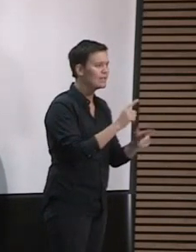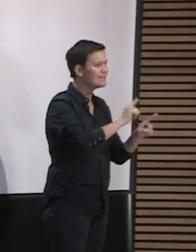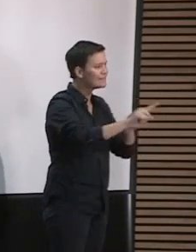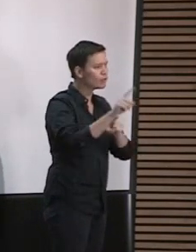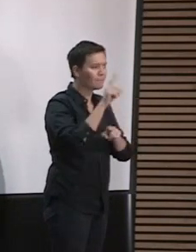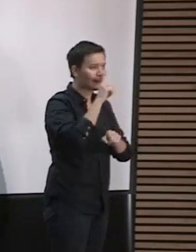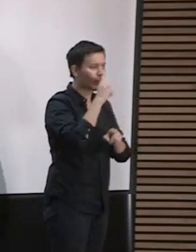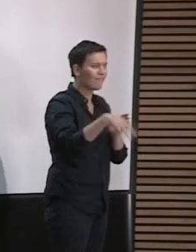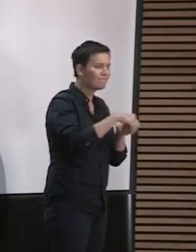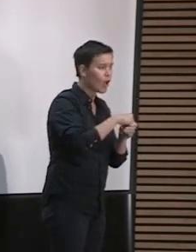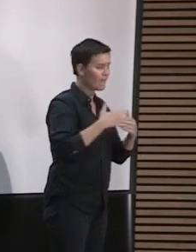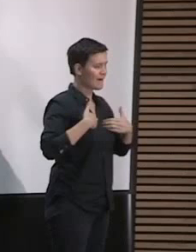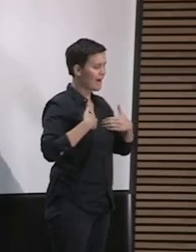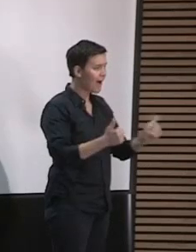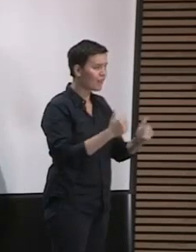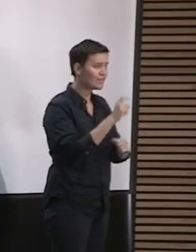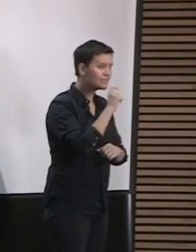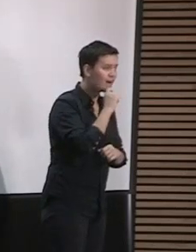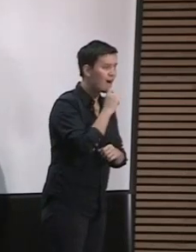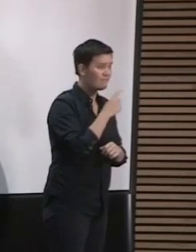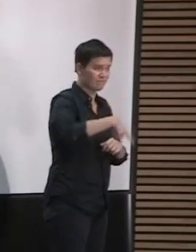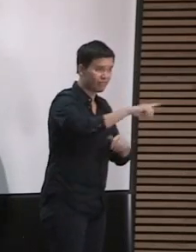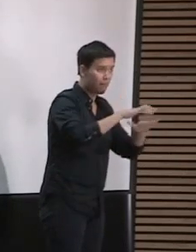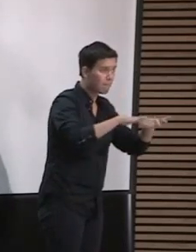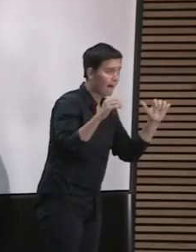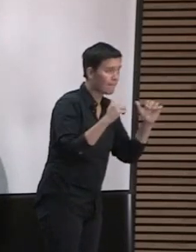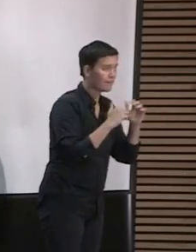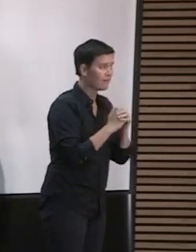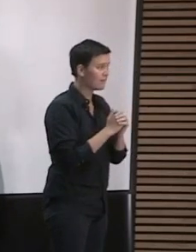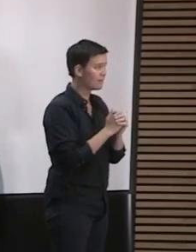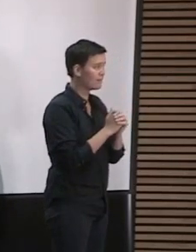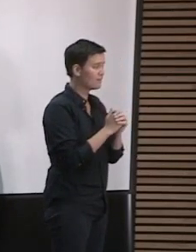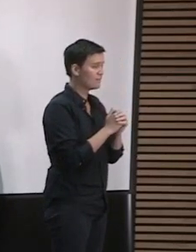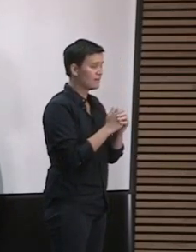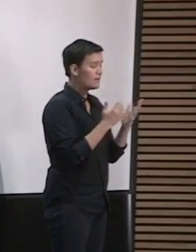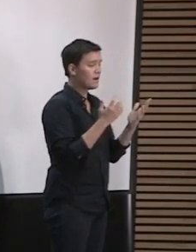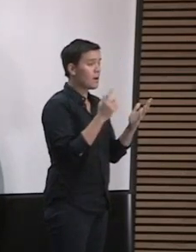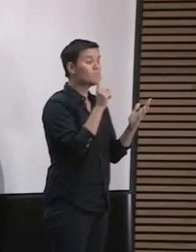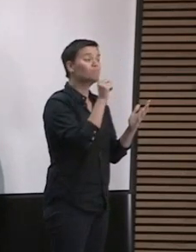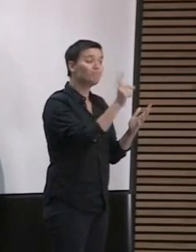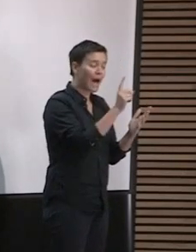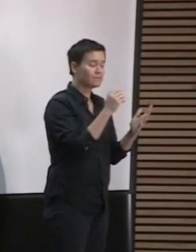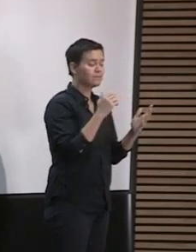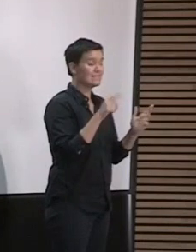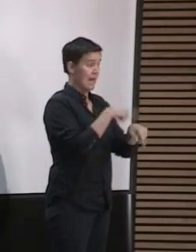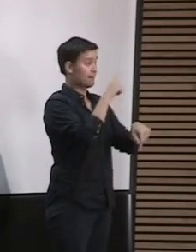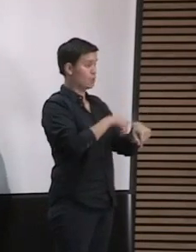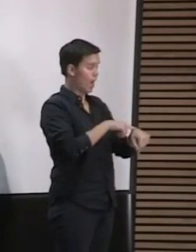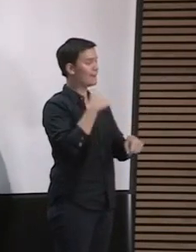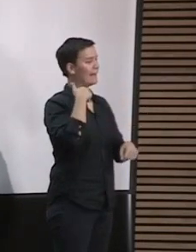responses to this pandemic and a credit our agencies, our community, our health